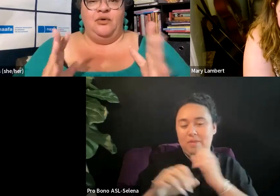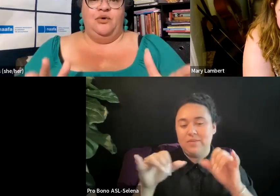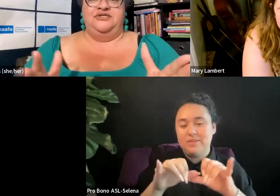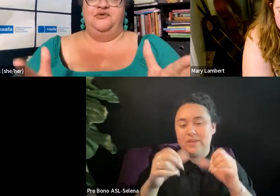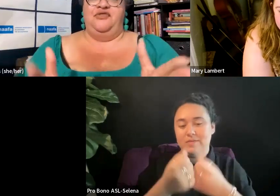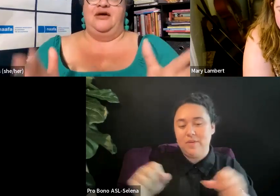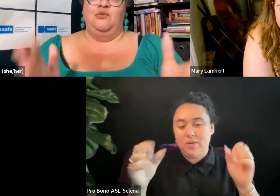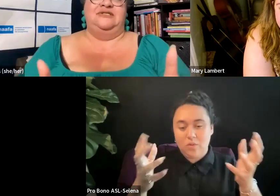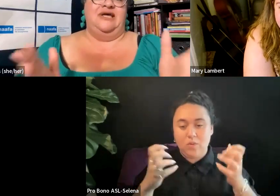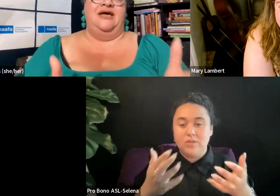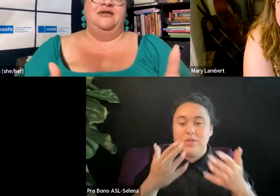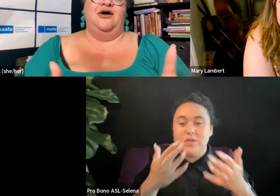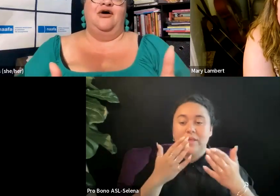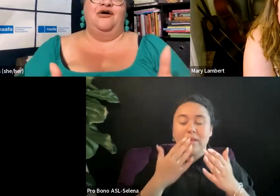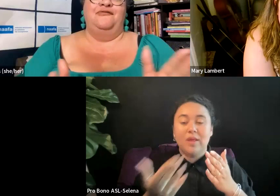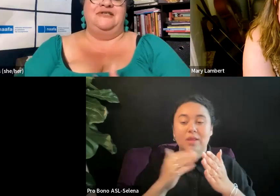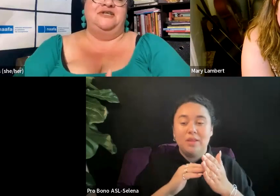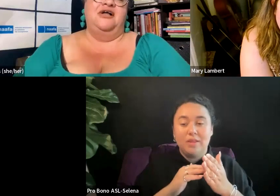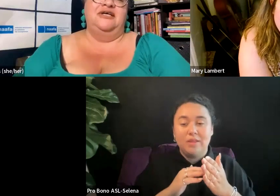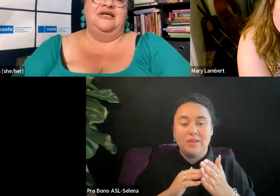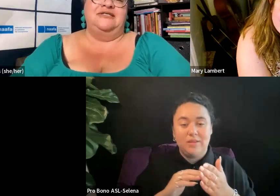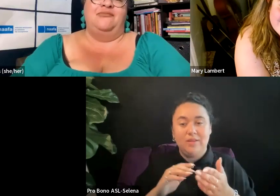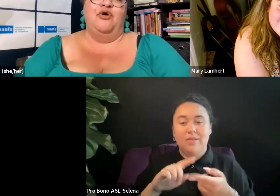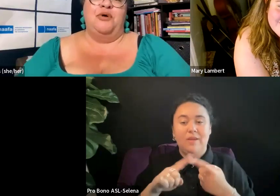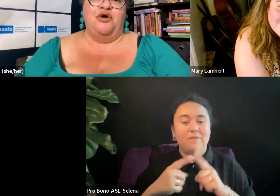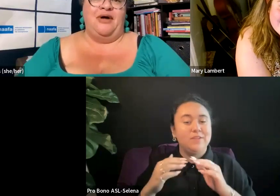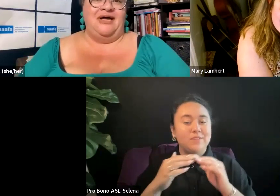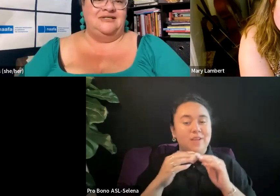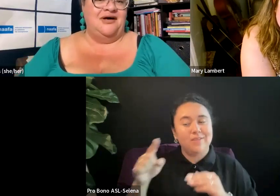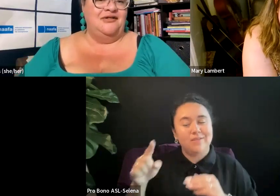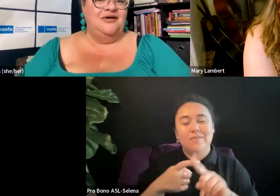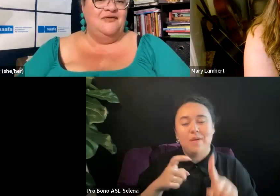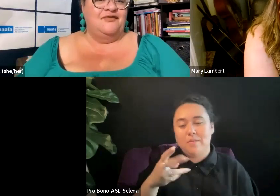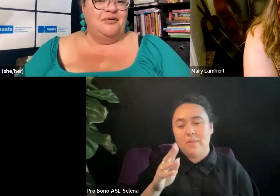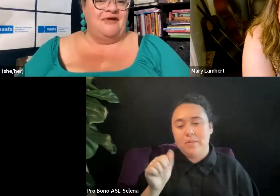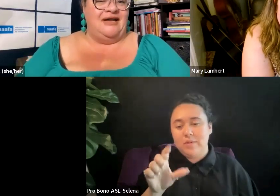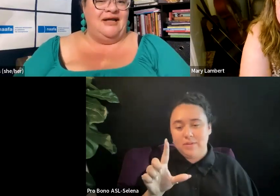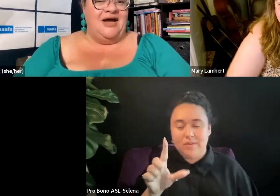We want to thank once again our friends and colleagues at Pro Bono ASL for providing